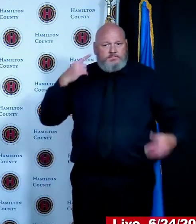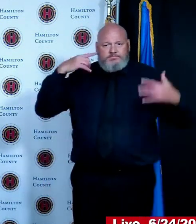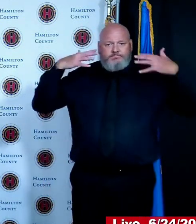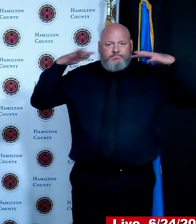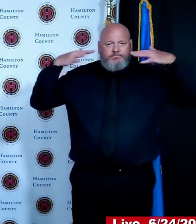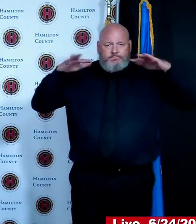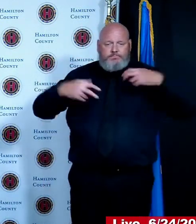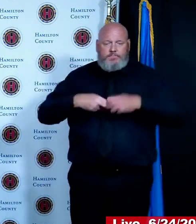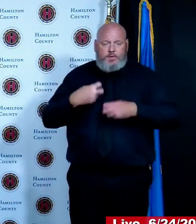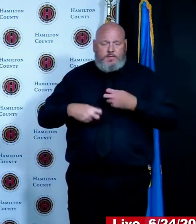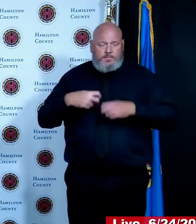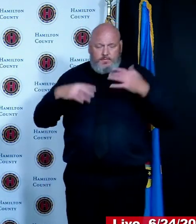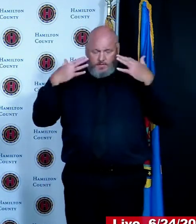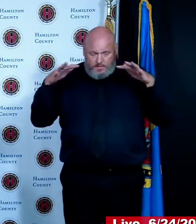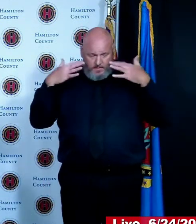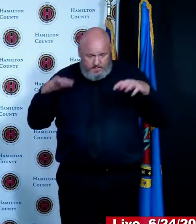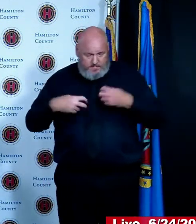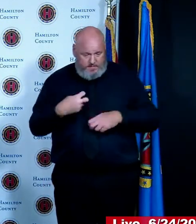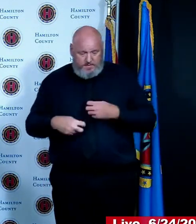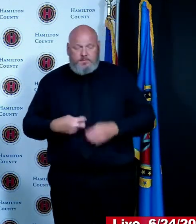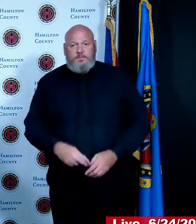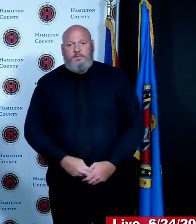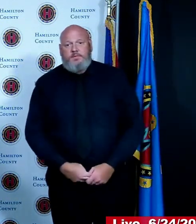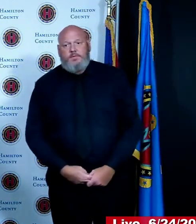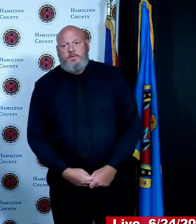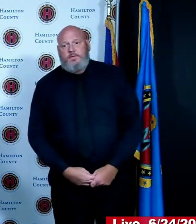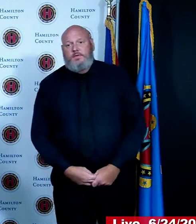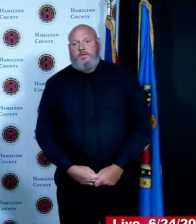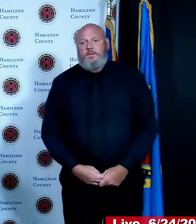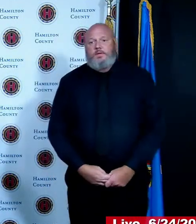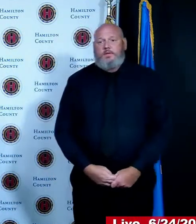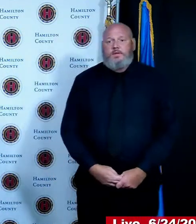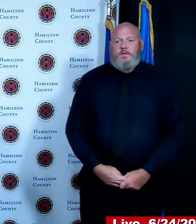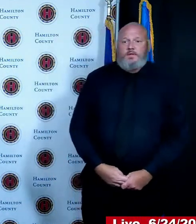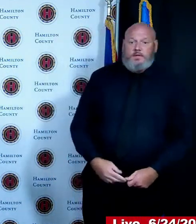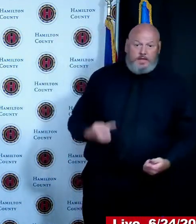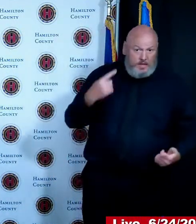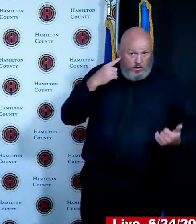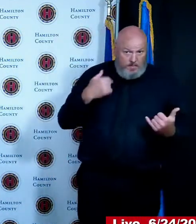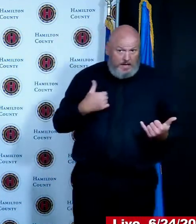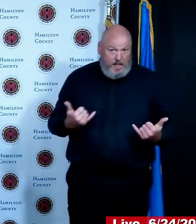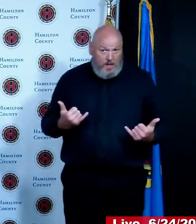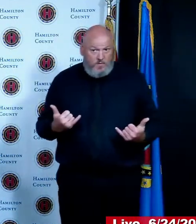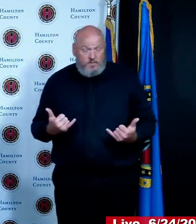oh you hear me okay sorry about that I don't know what what was going on there